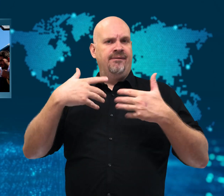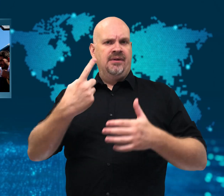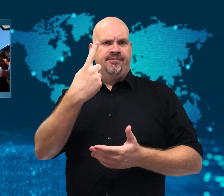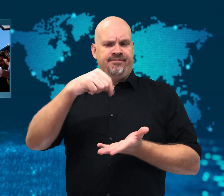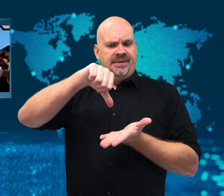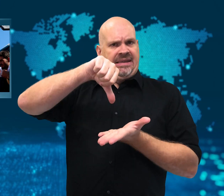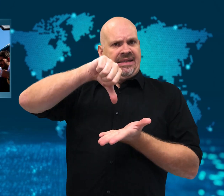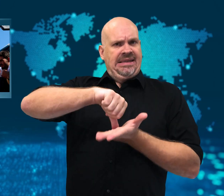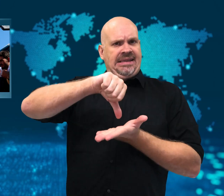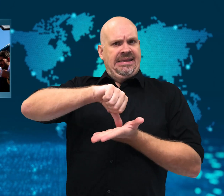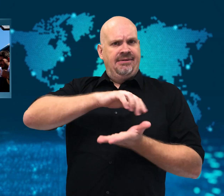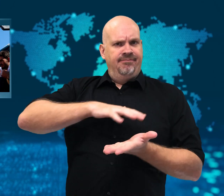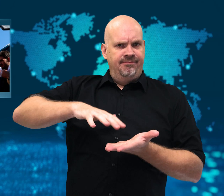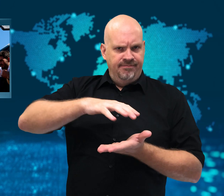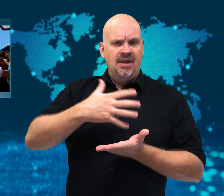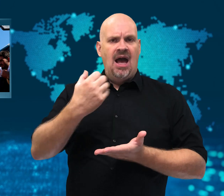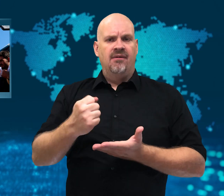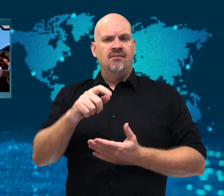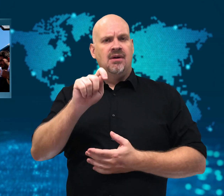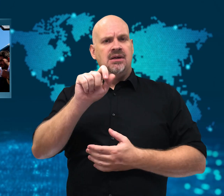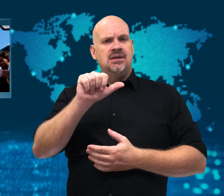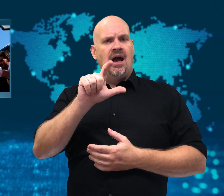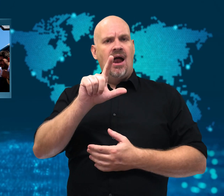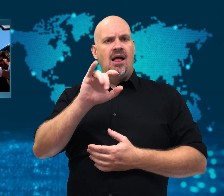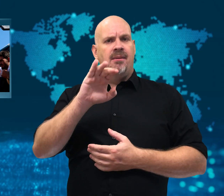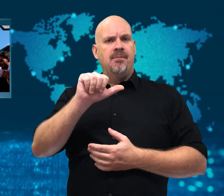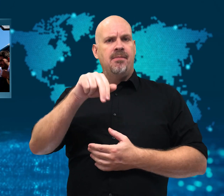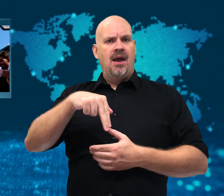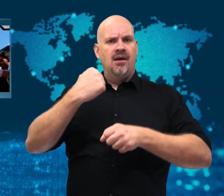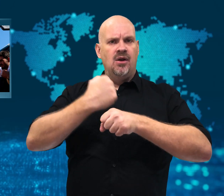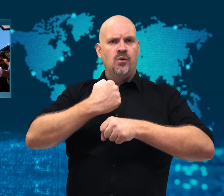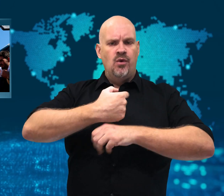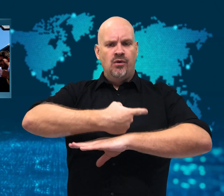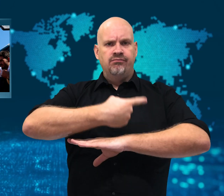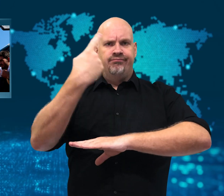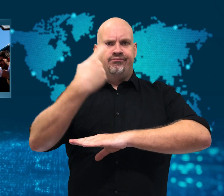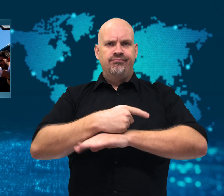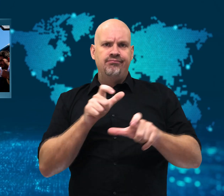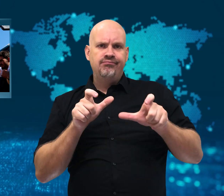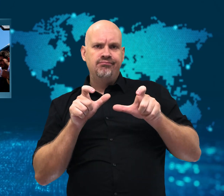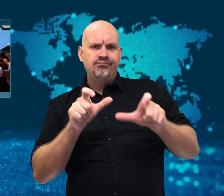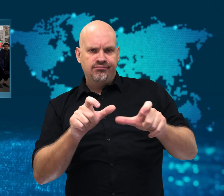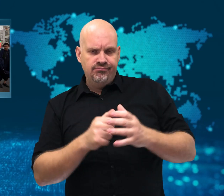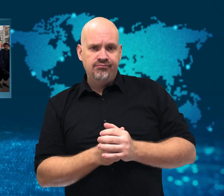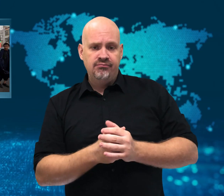tried to kidnap a local businessman and his son.